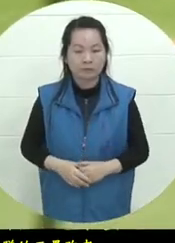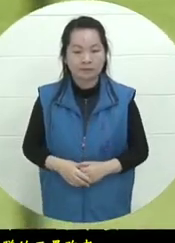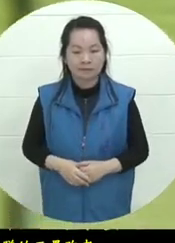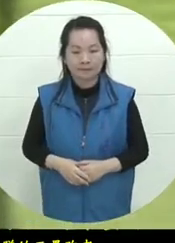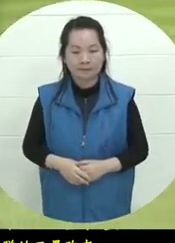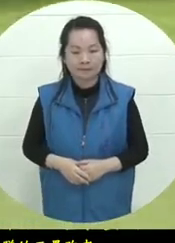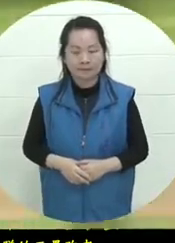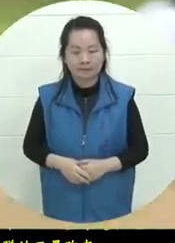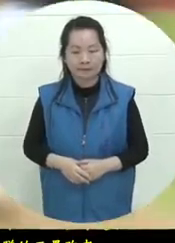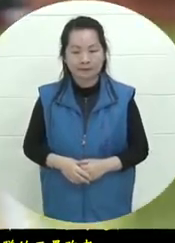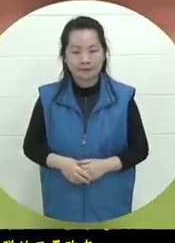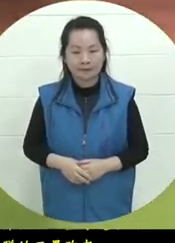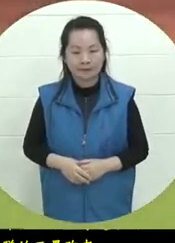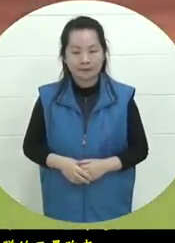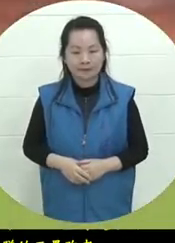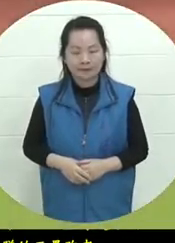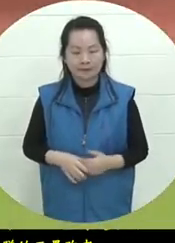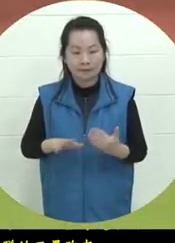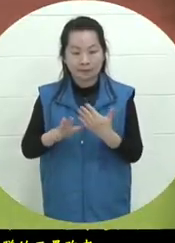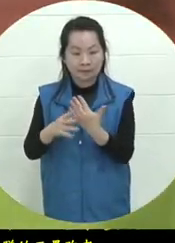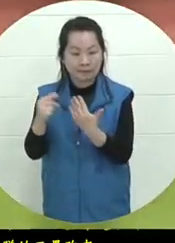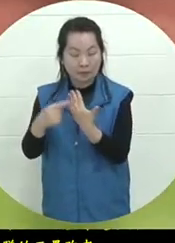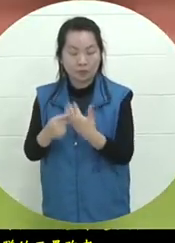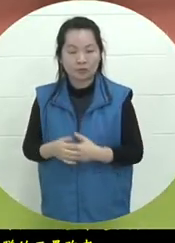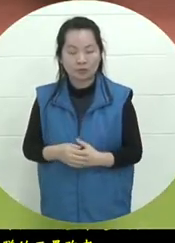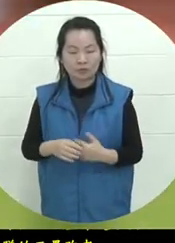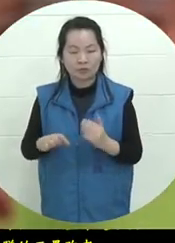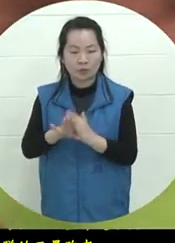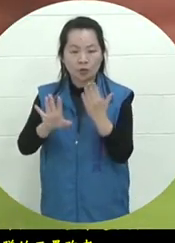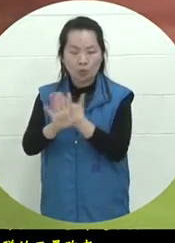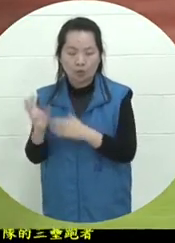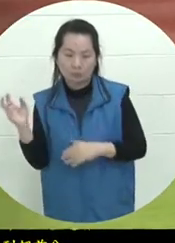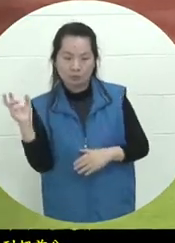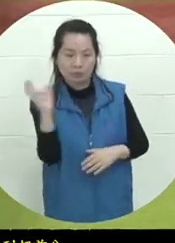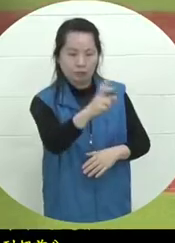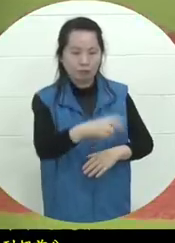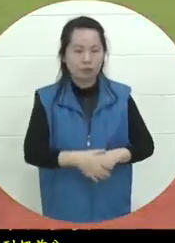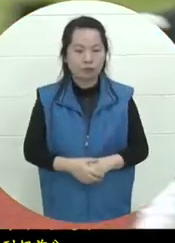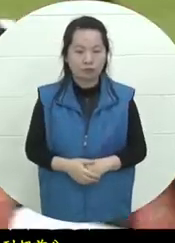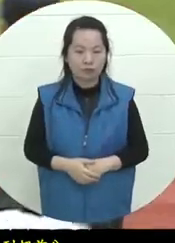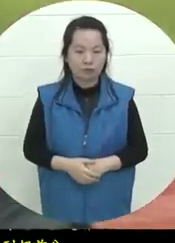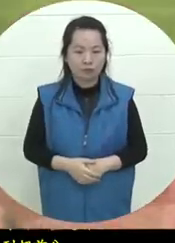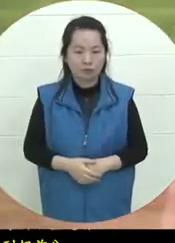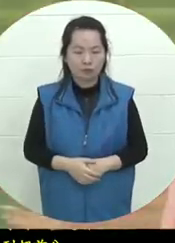This player was a return pass from the UI player.